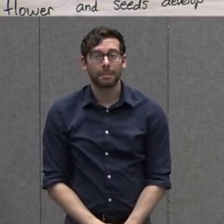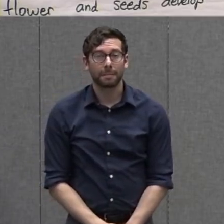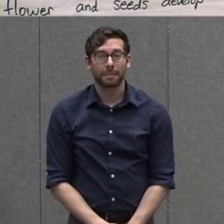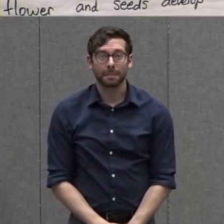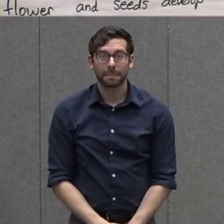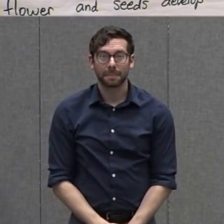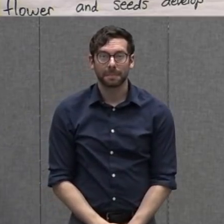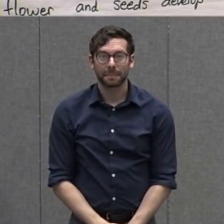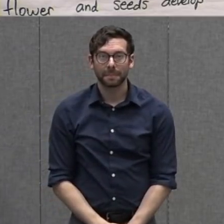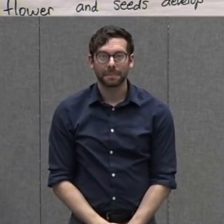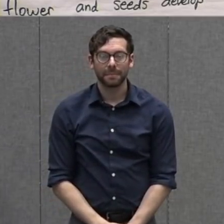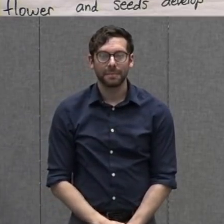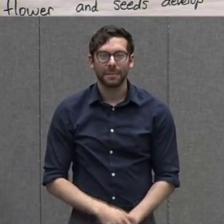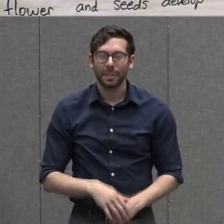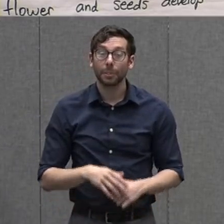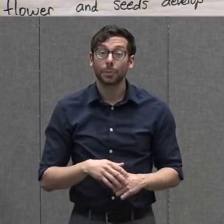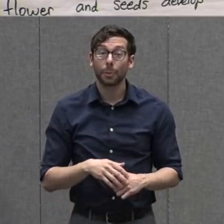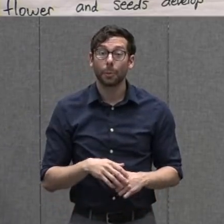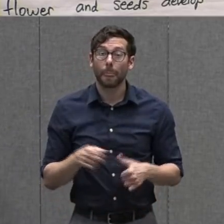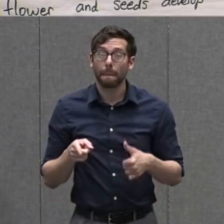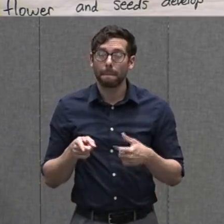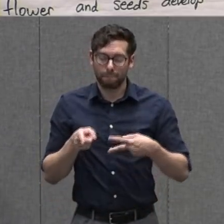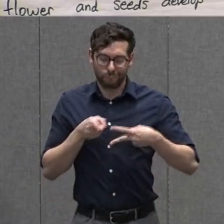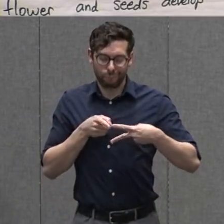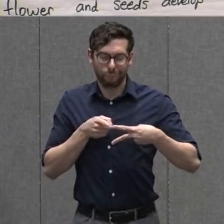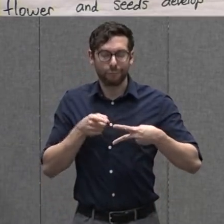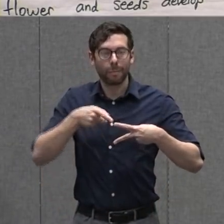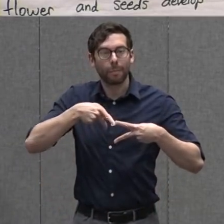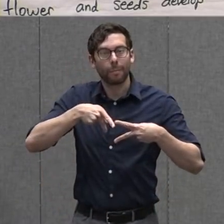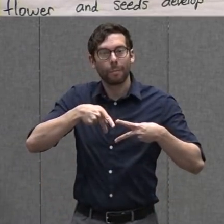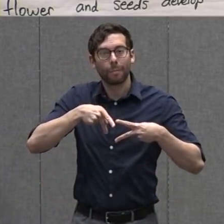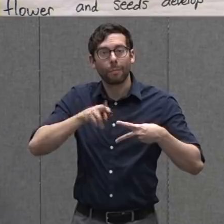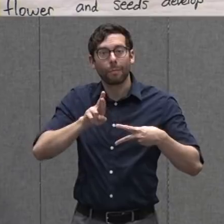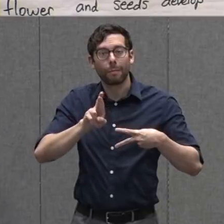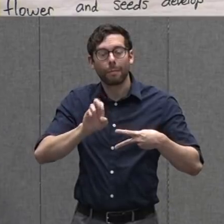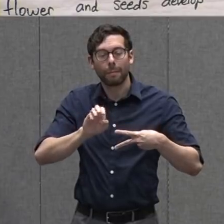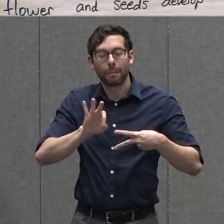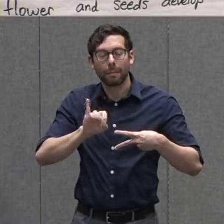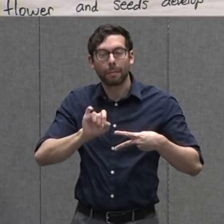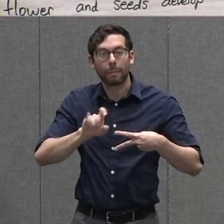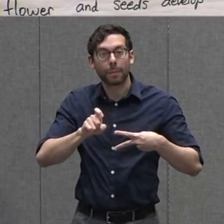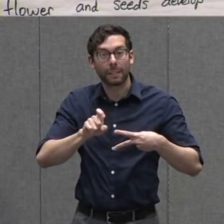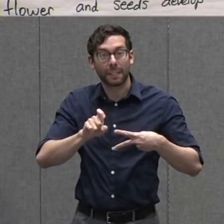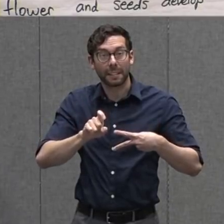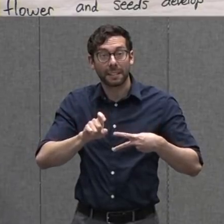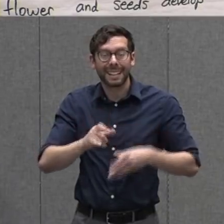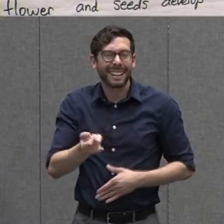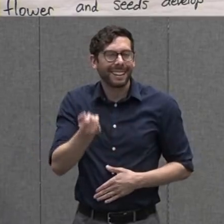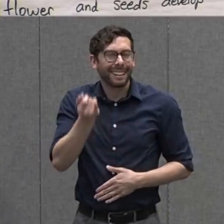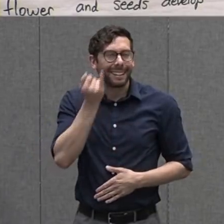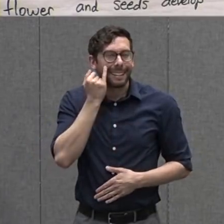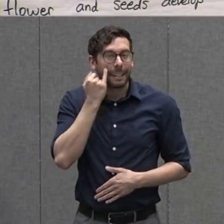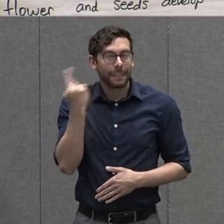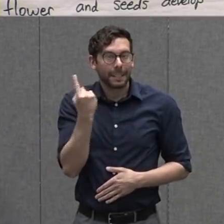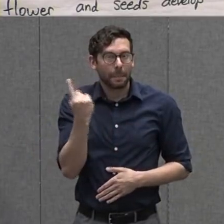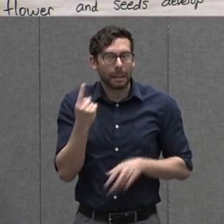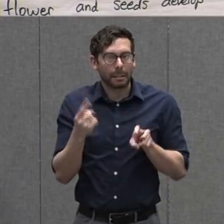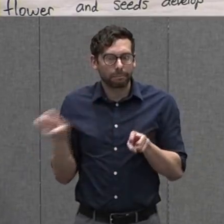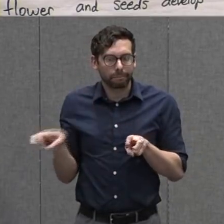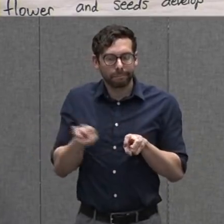Let's start with prefix. Go ahead and tell somebody you're watching TV with. Where do you think prefix should go on this chart?